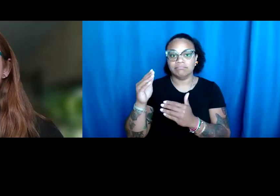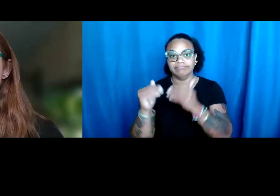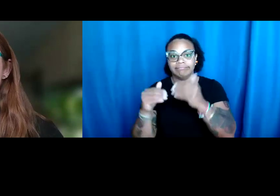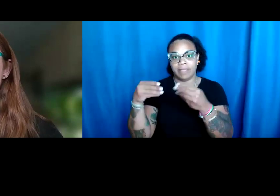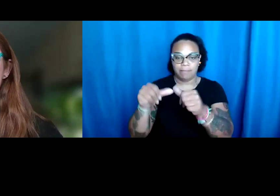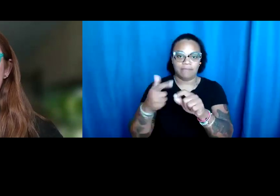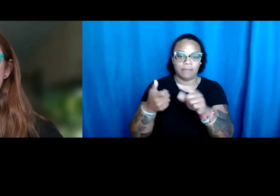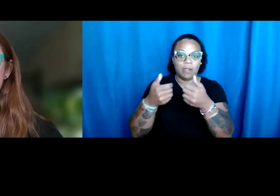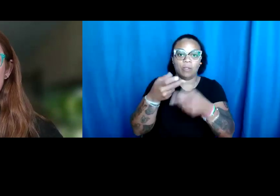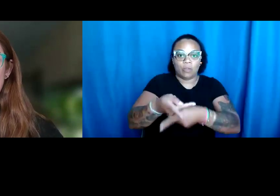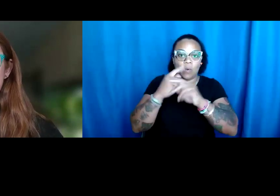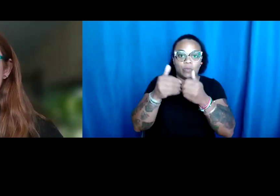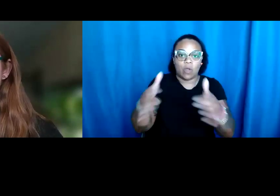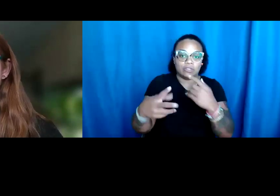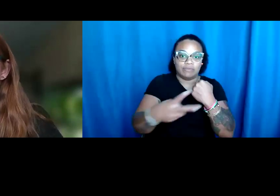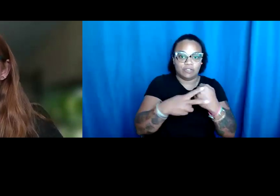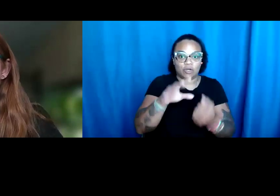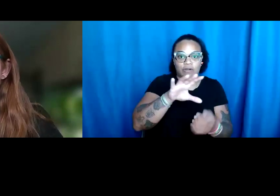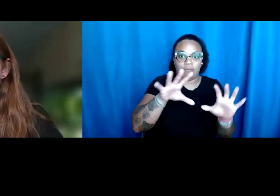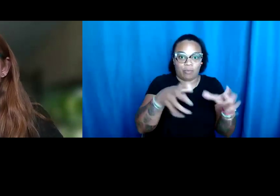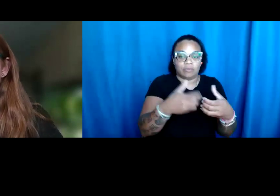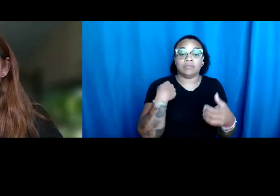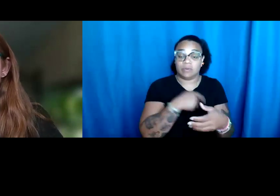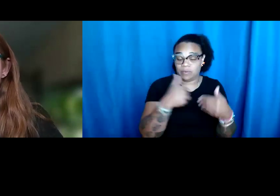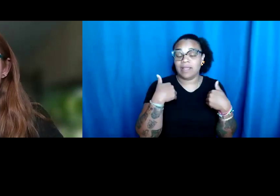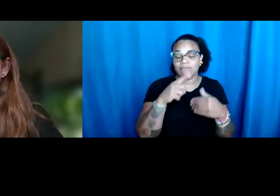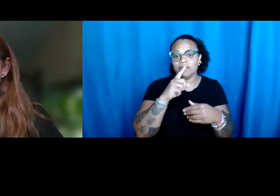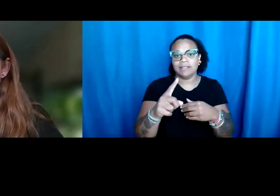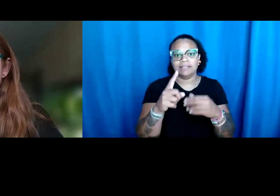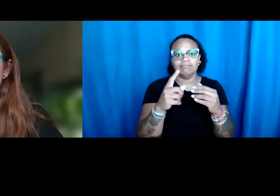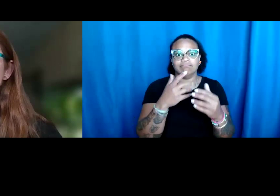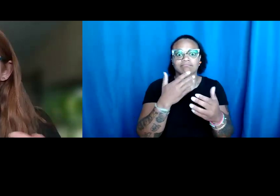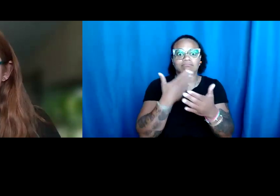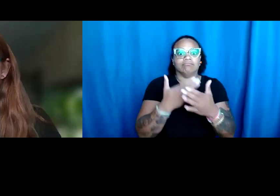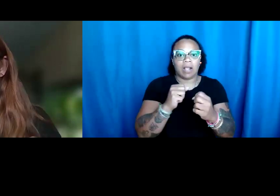That enables us to have very, very competitive interest rates in this program supporting